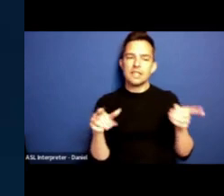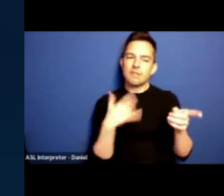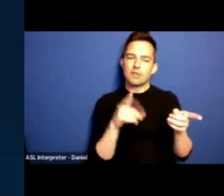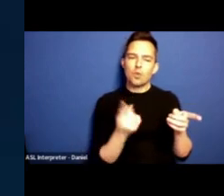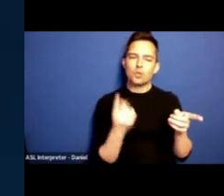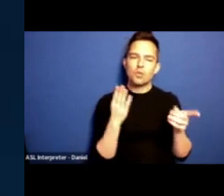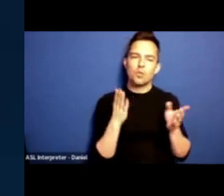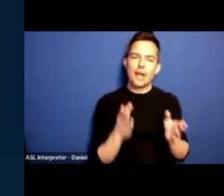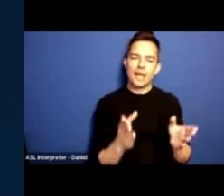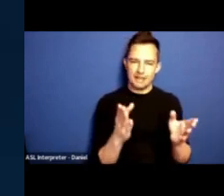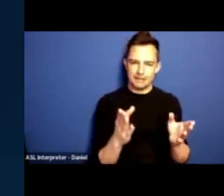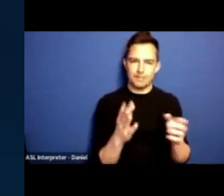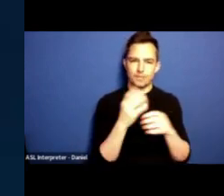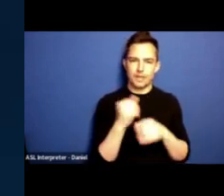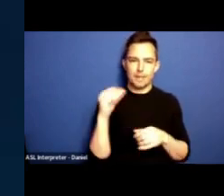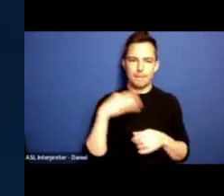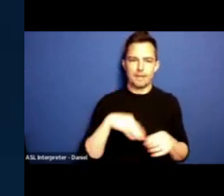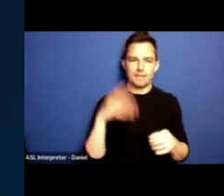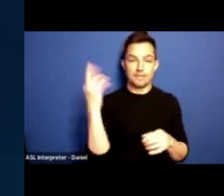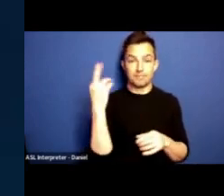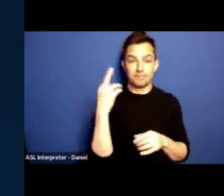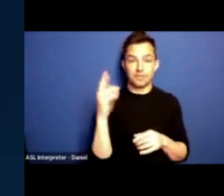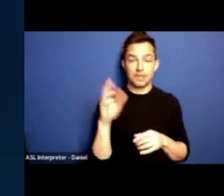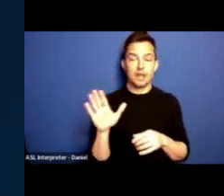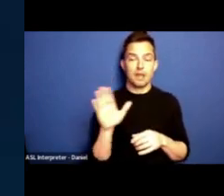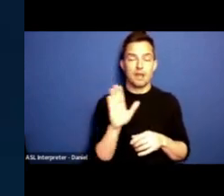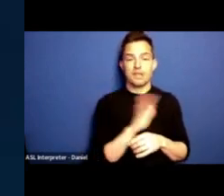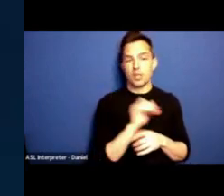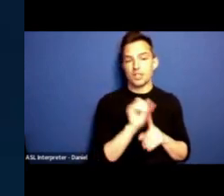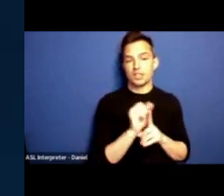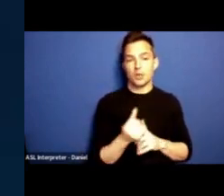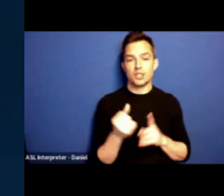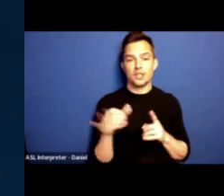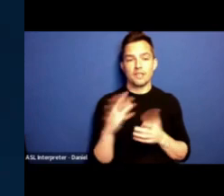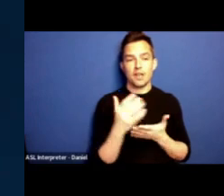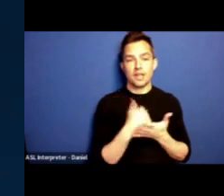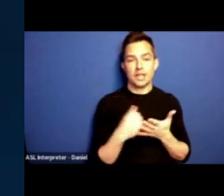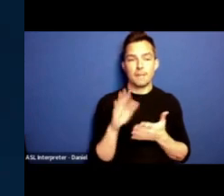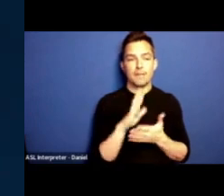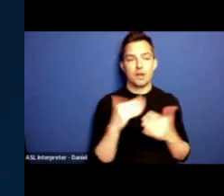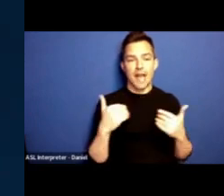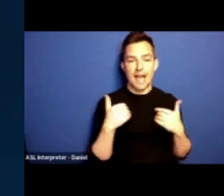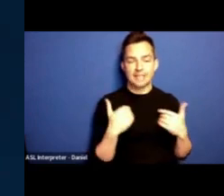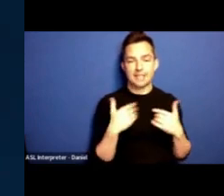because of their situation and their income and their assets was to go back to work right